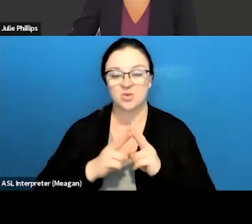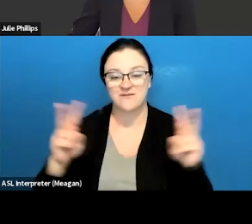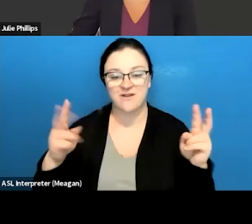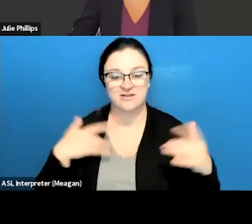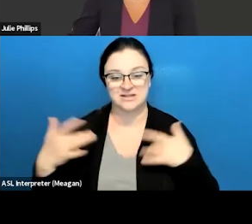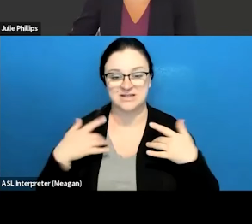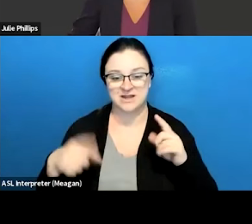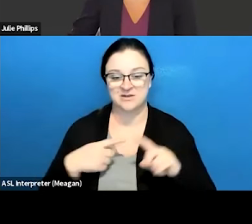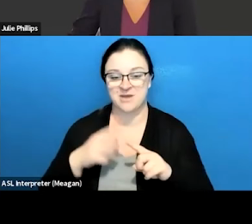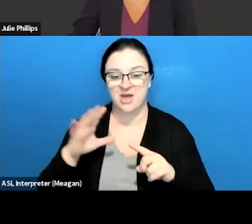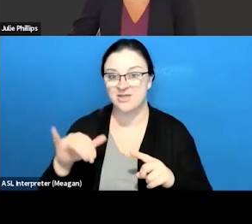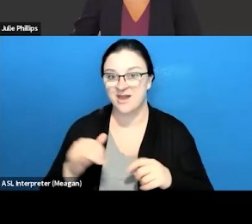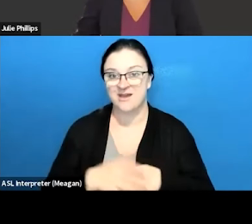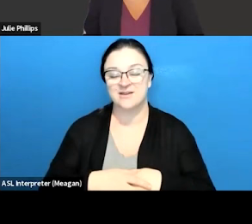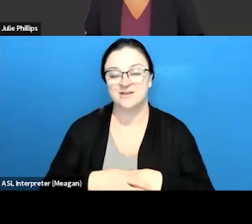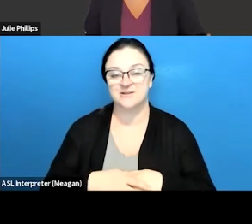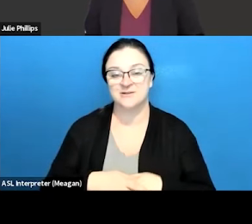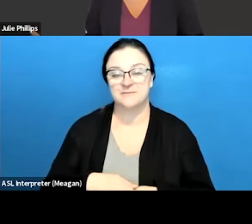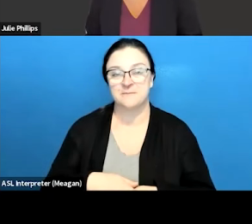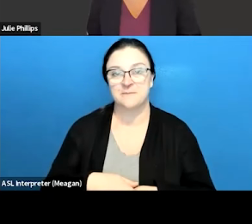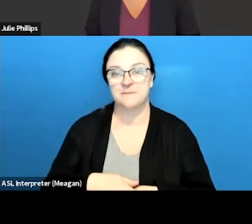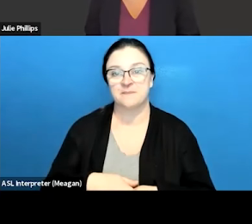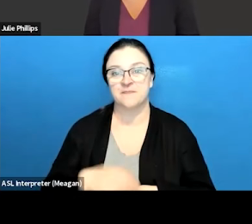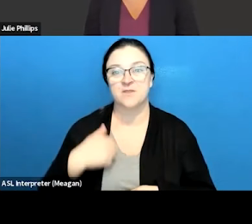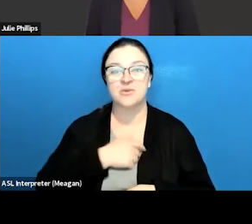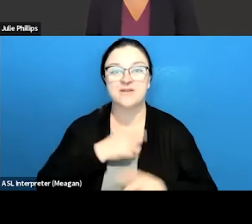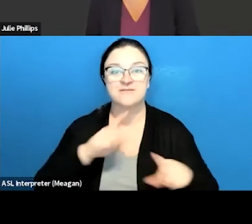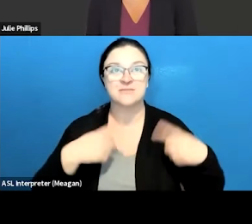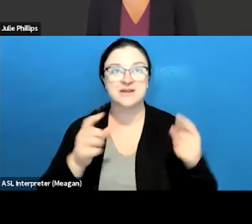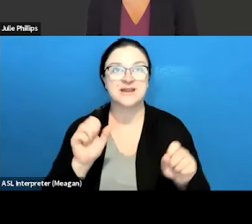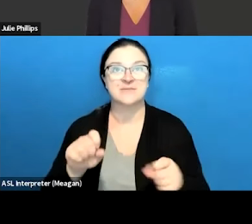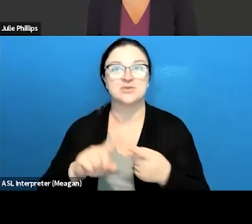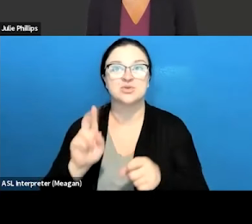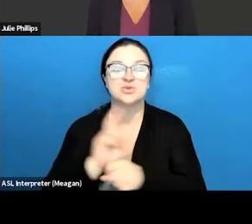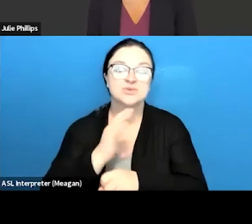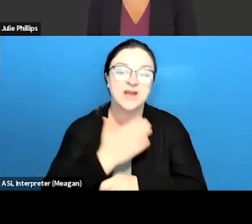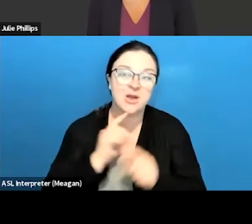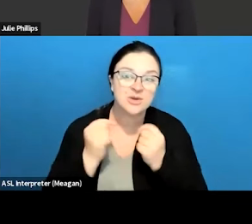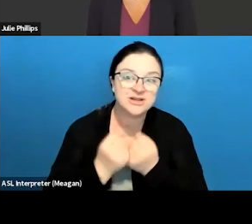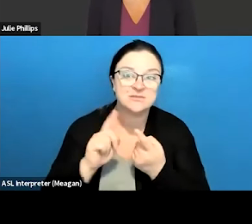We have been able to use our team to help do some research